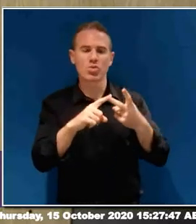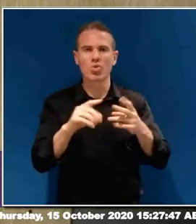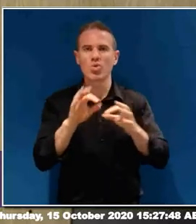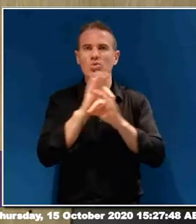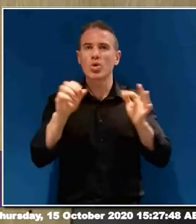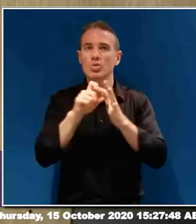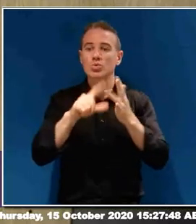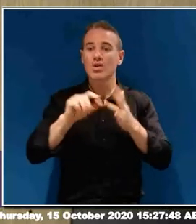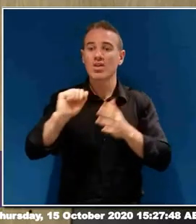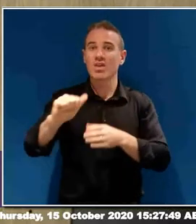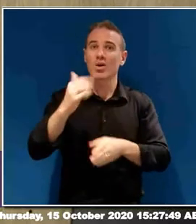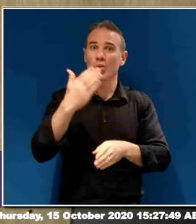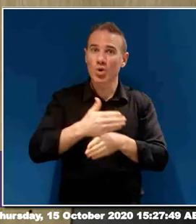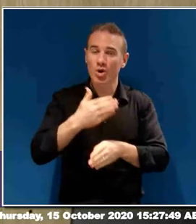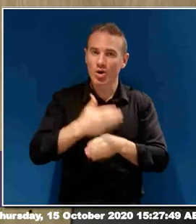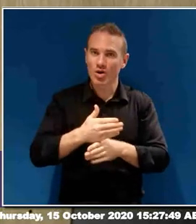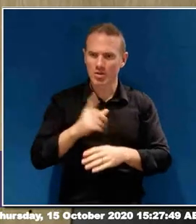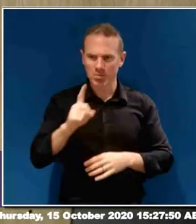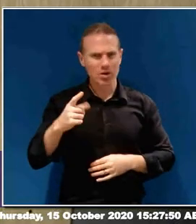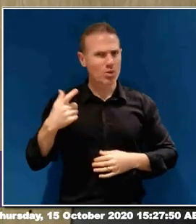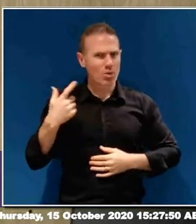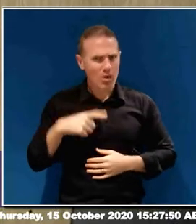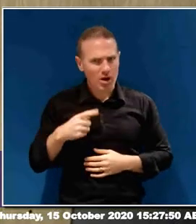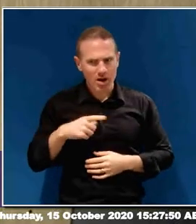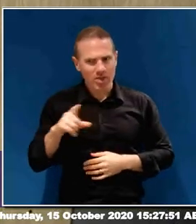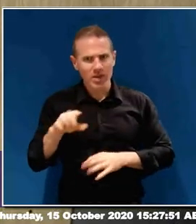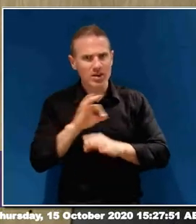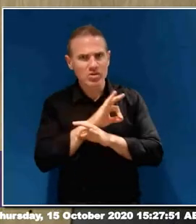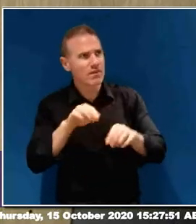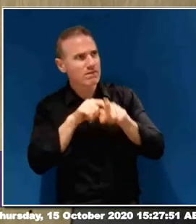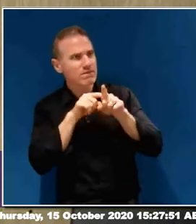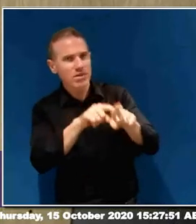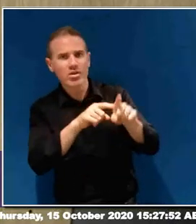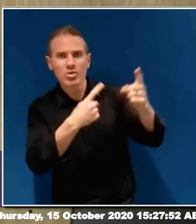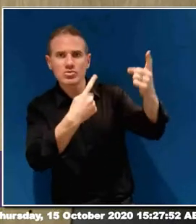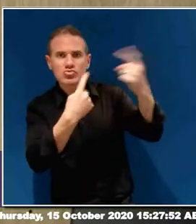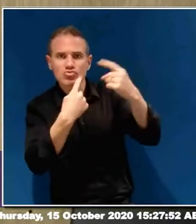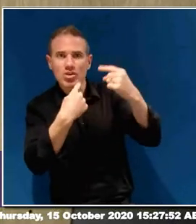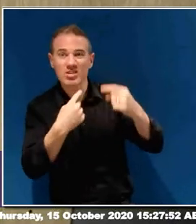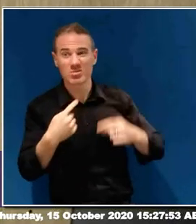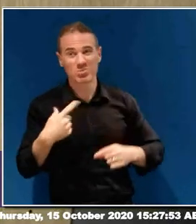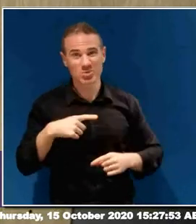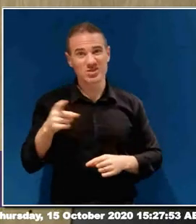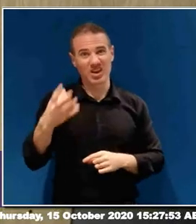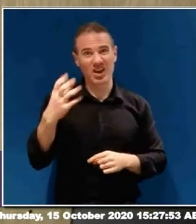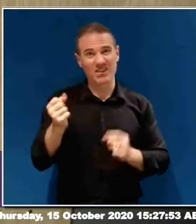is because they have language processing difficulties, so they may